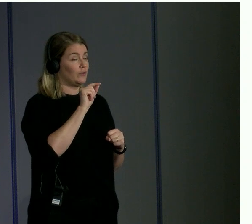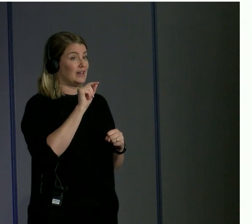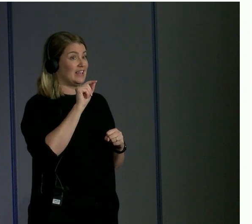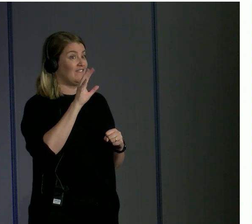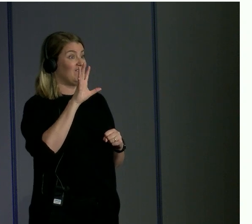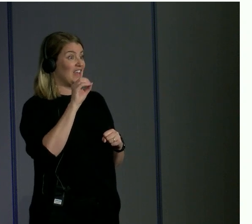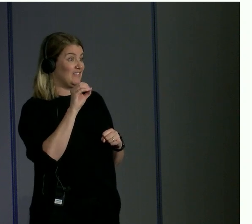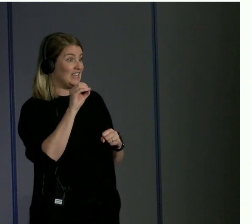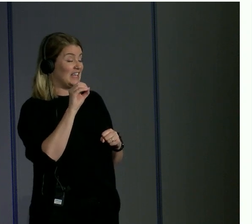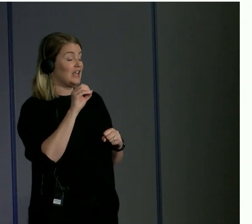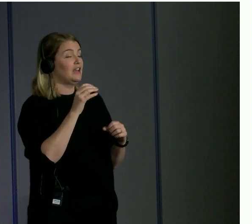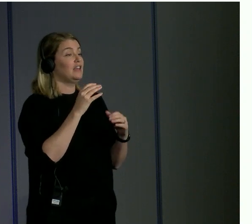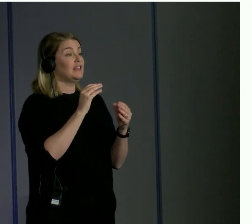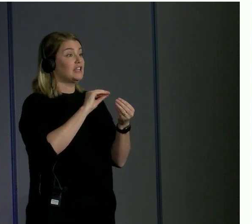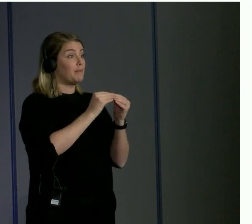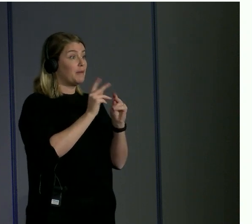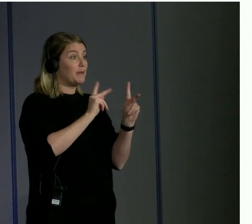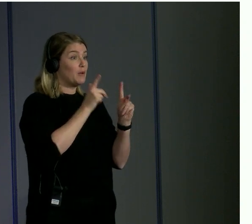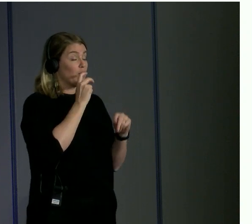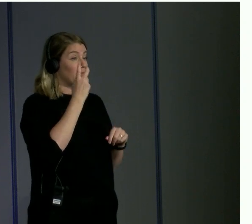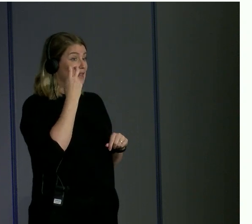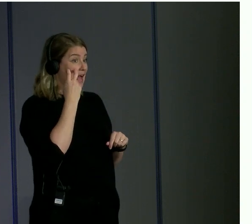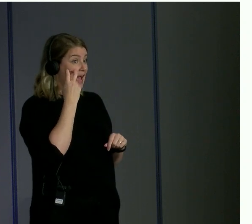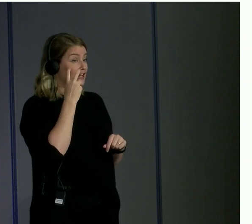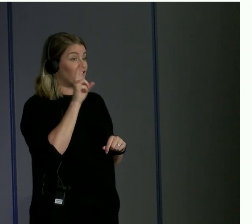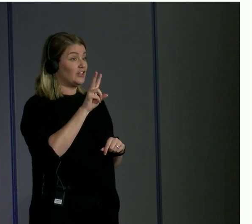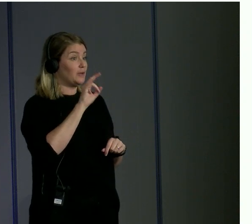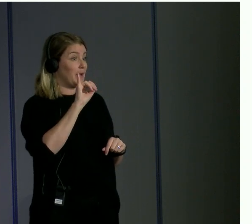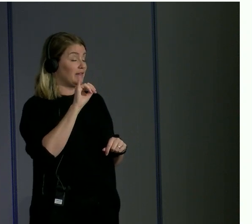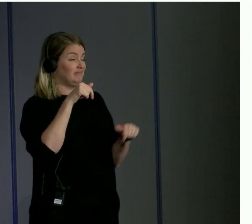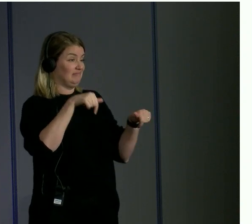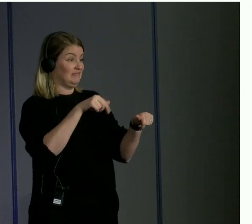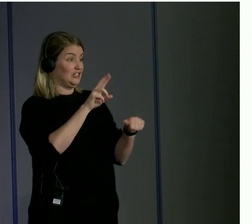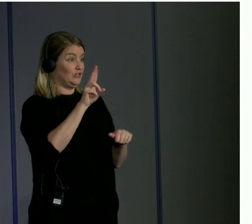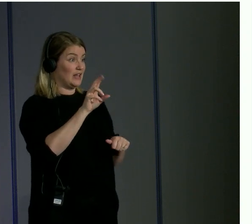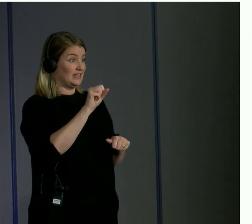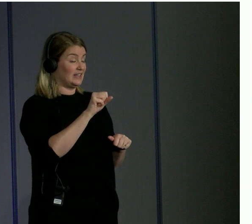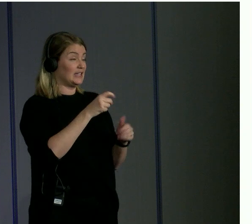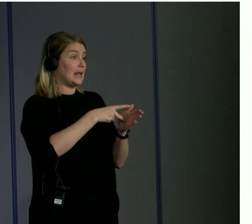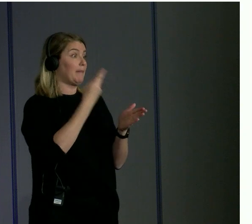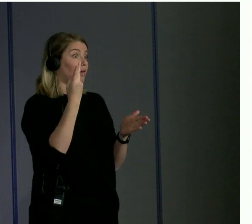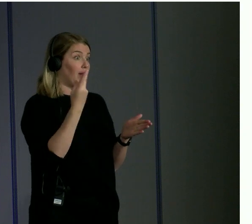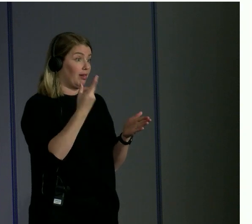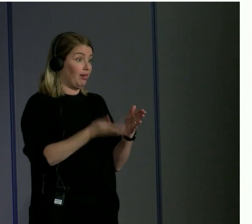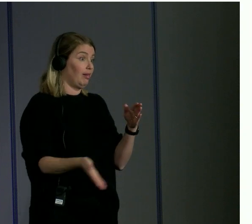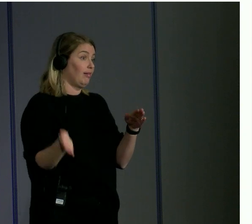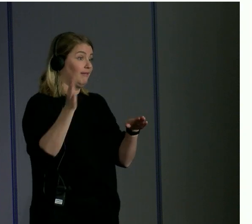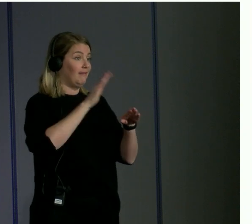the number for who are blind and visually-impaired people will double. This is not going away.